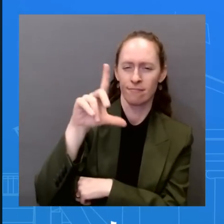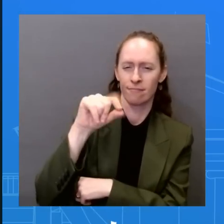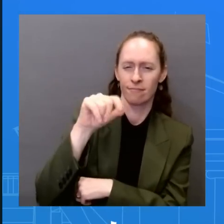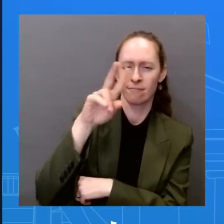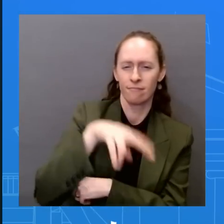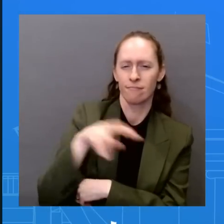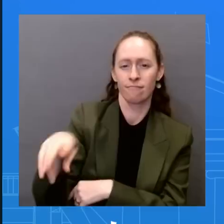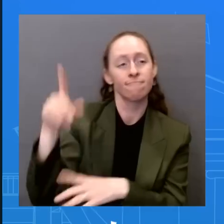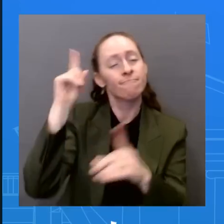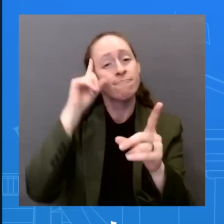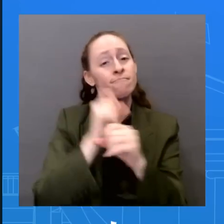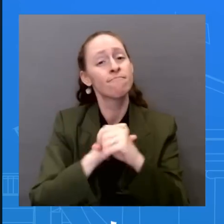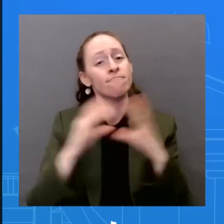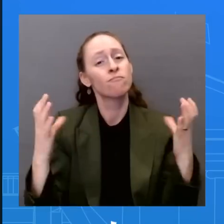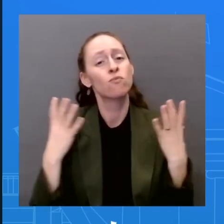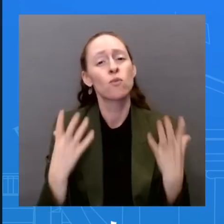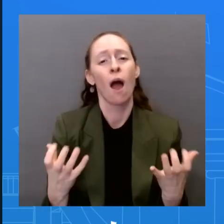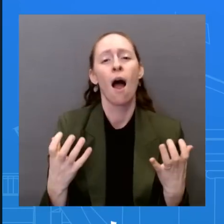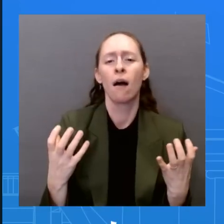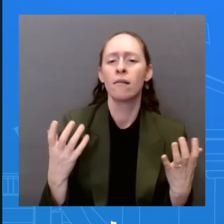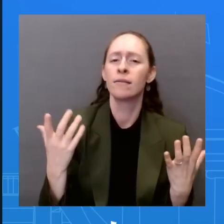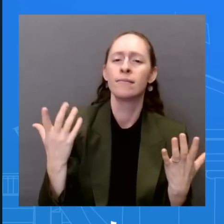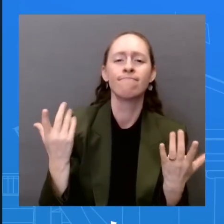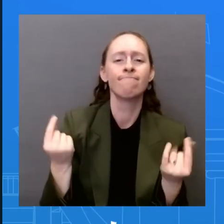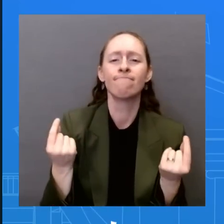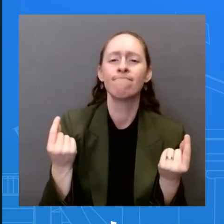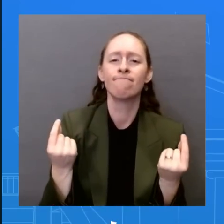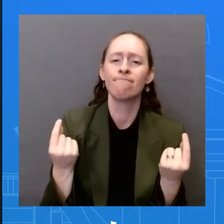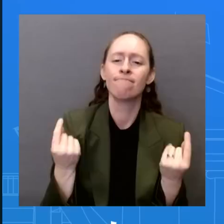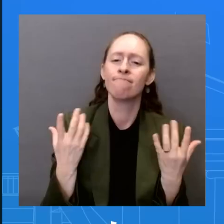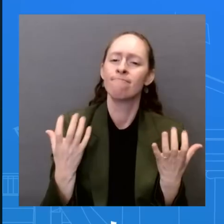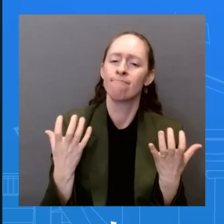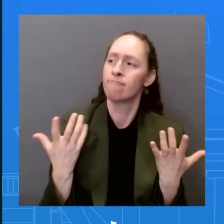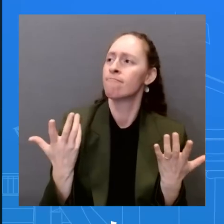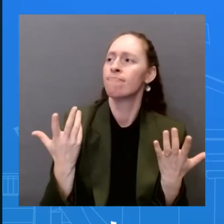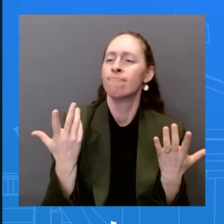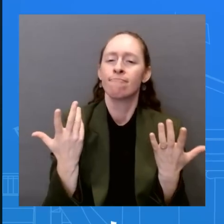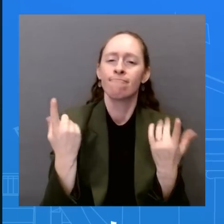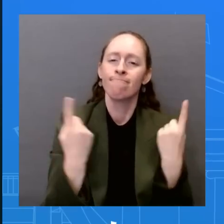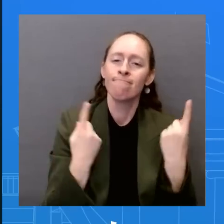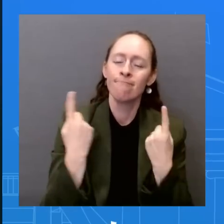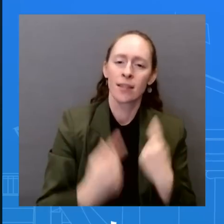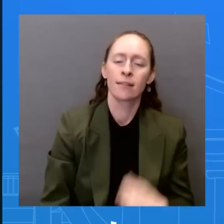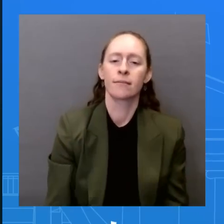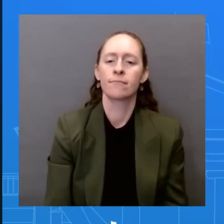and set new goals: First, to cut the cancer death rate in half over the next 25 years.